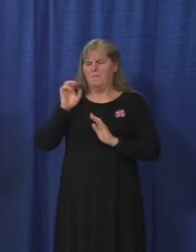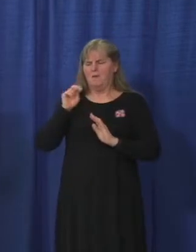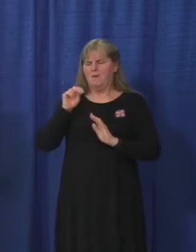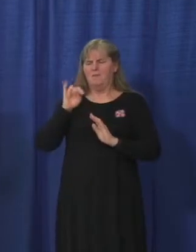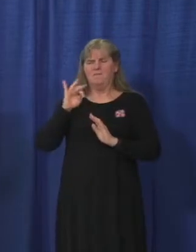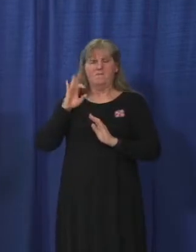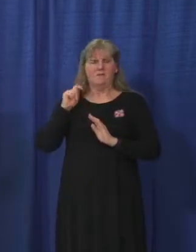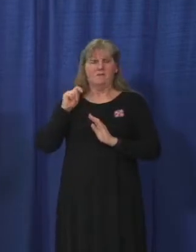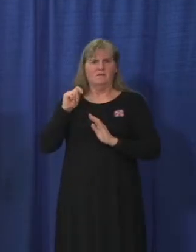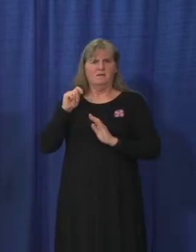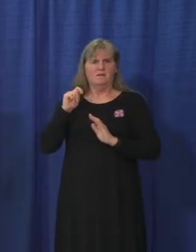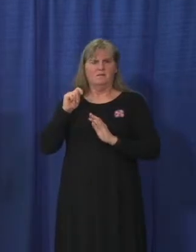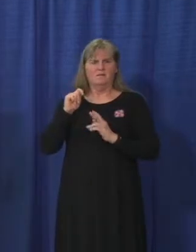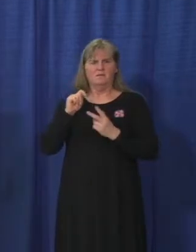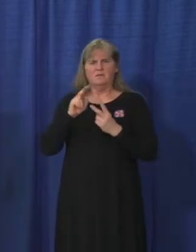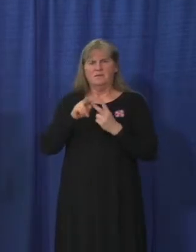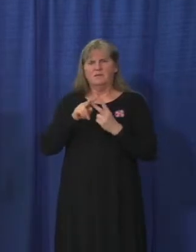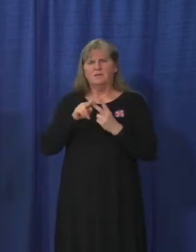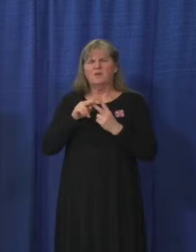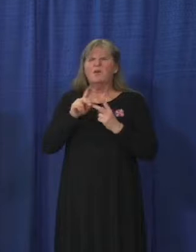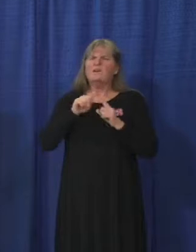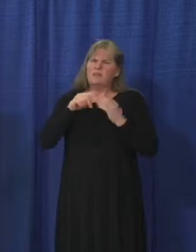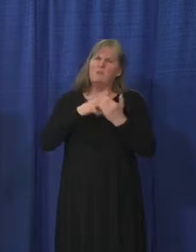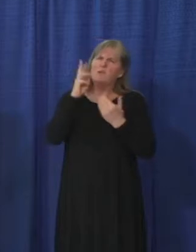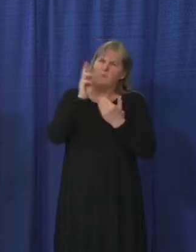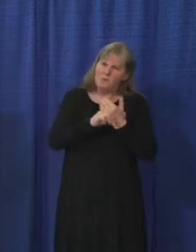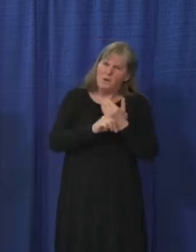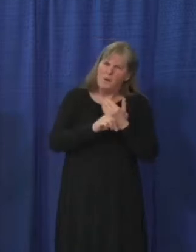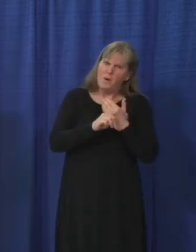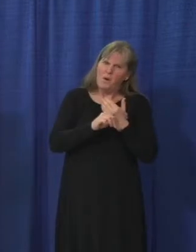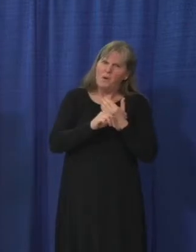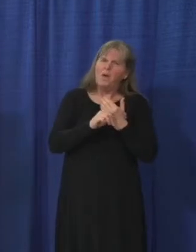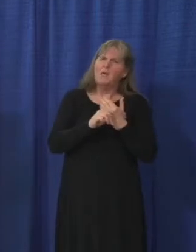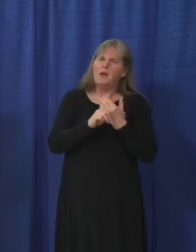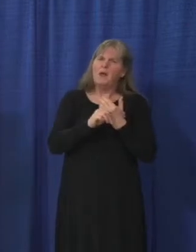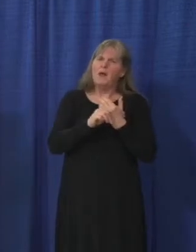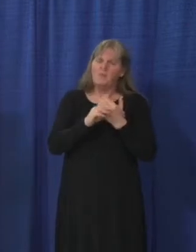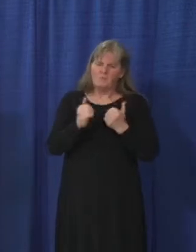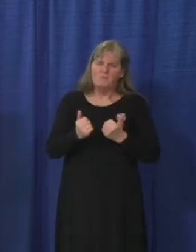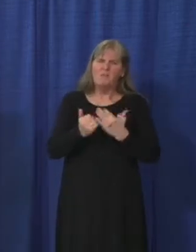programs we had to help people through this last year but that's not it, when you take a